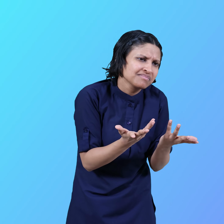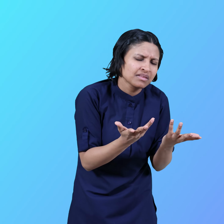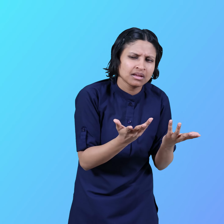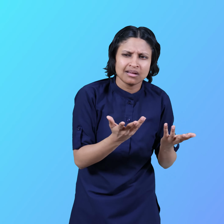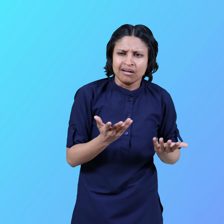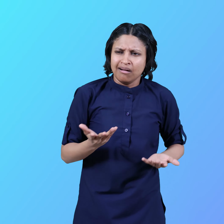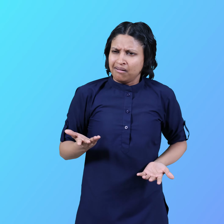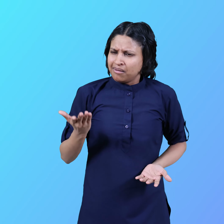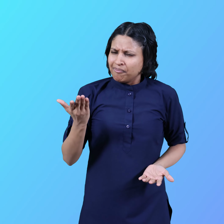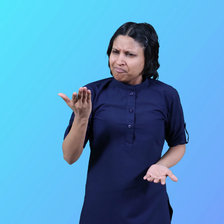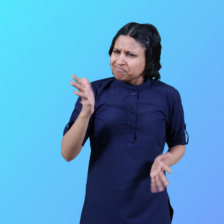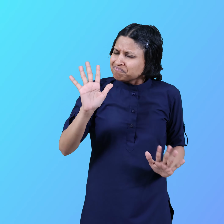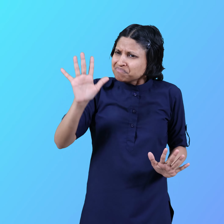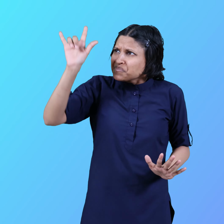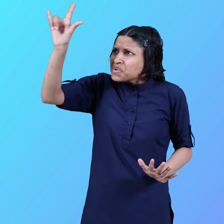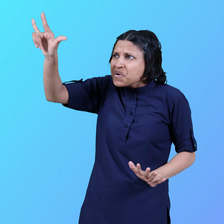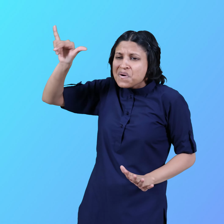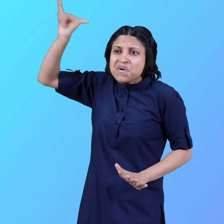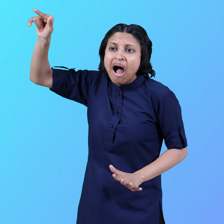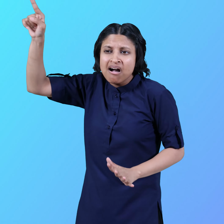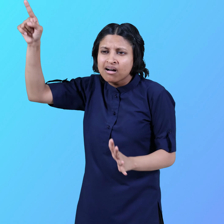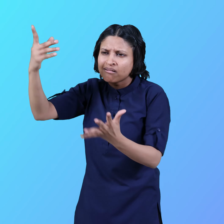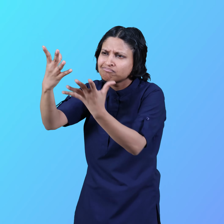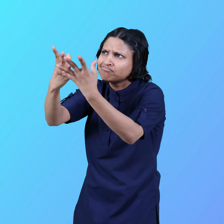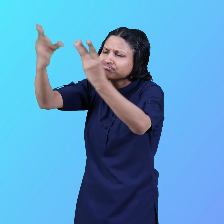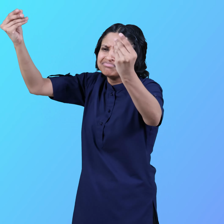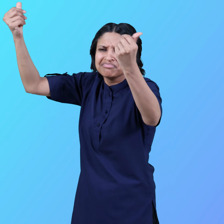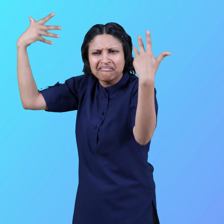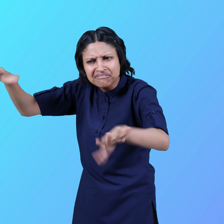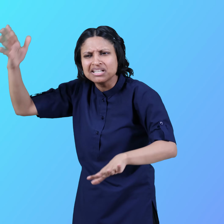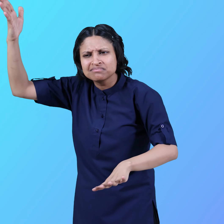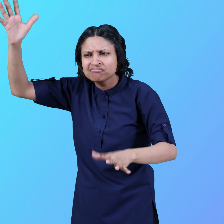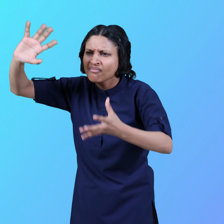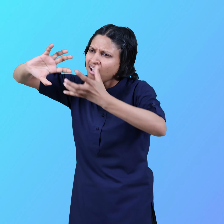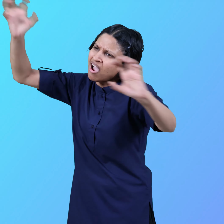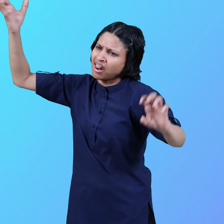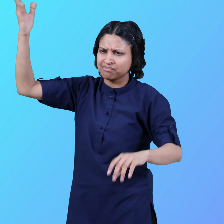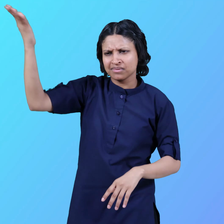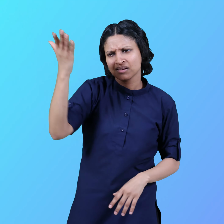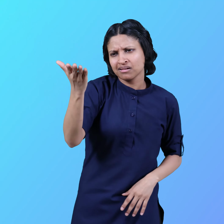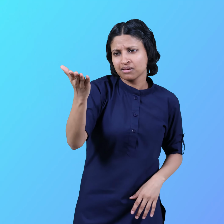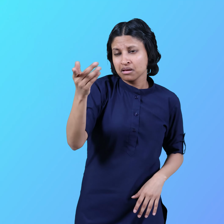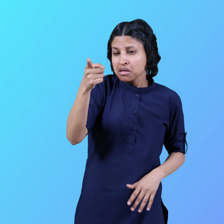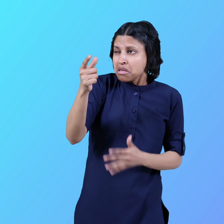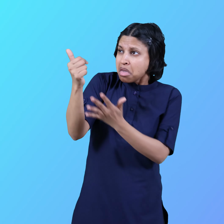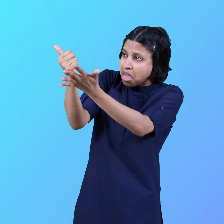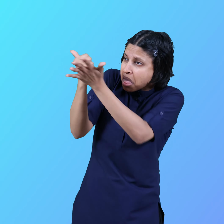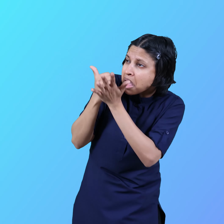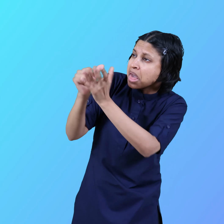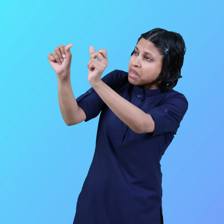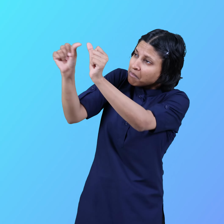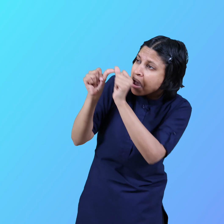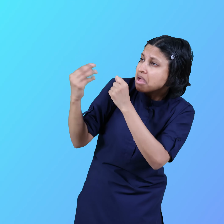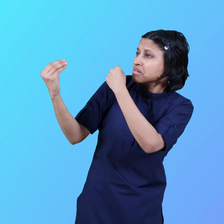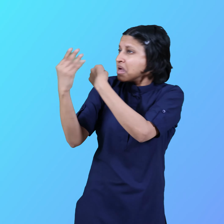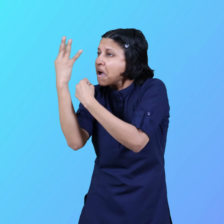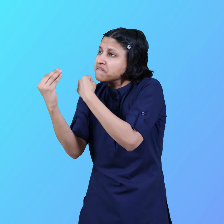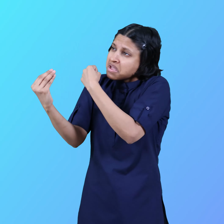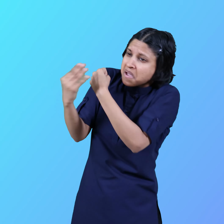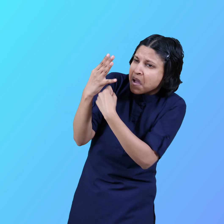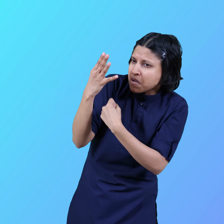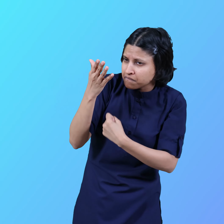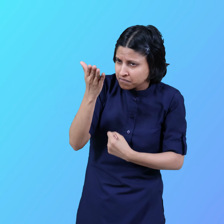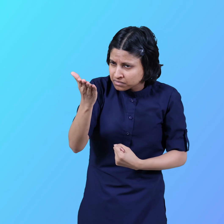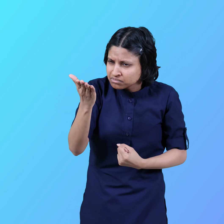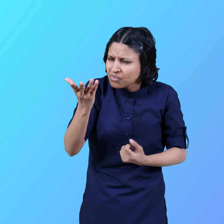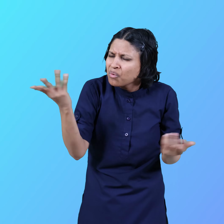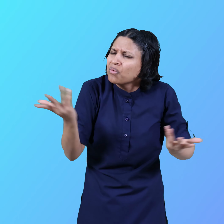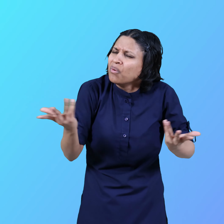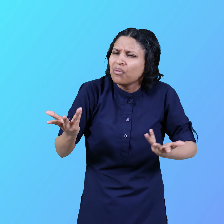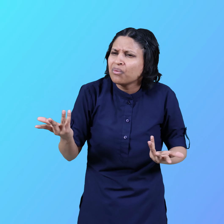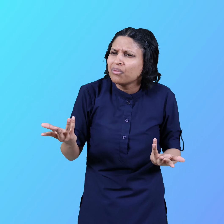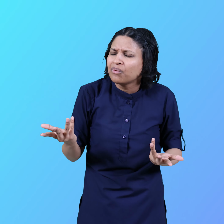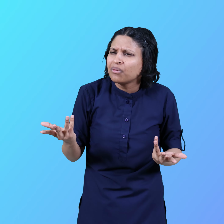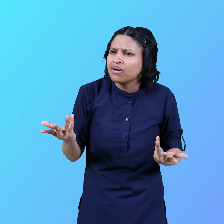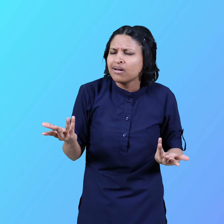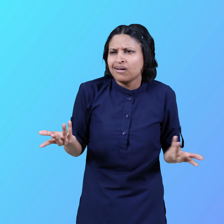Samuel said, “The LORD left you and is now your enemy, so why are you asking me for advice?